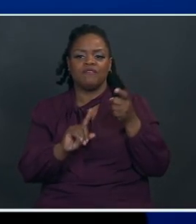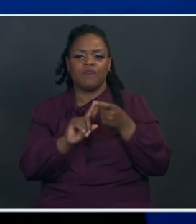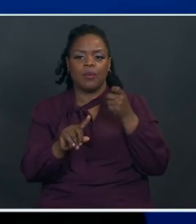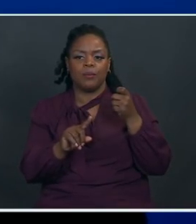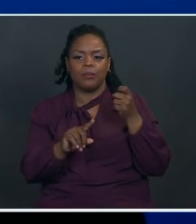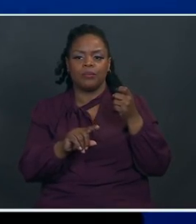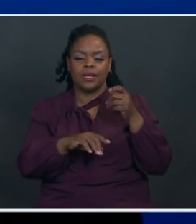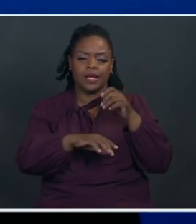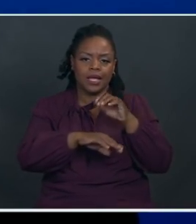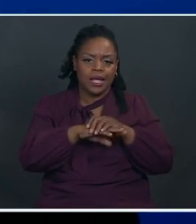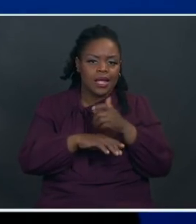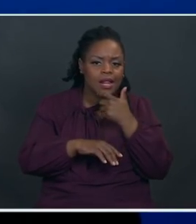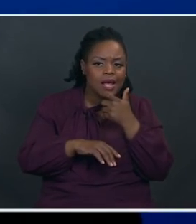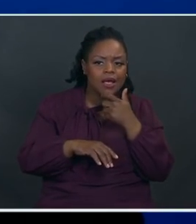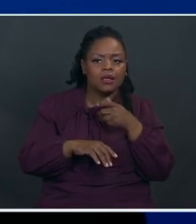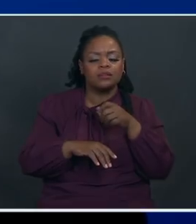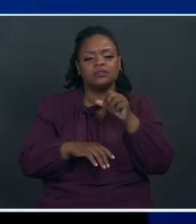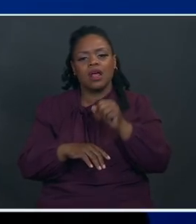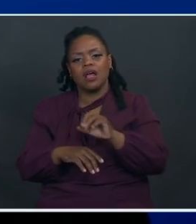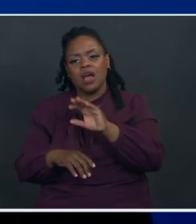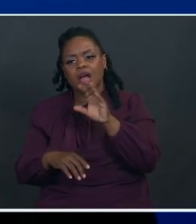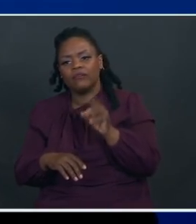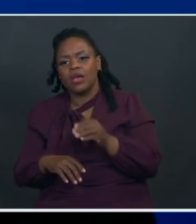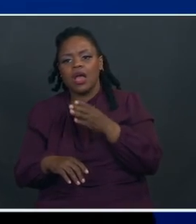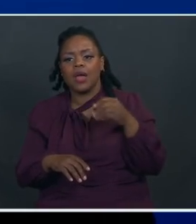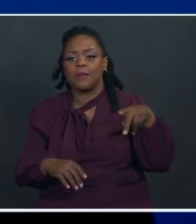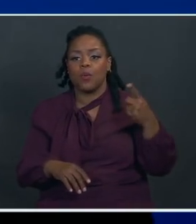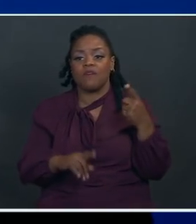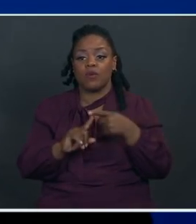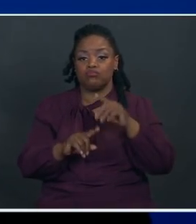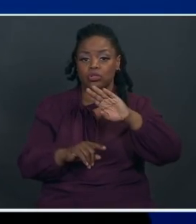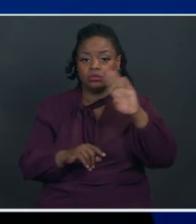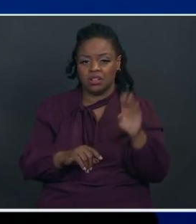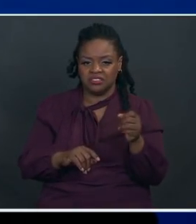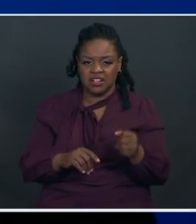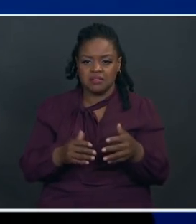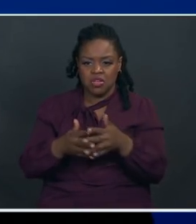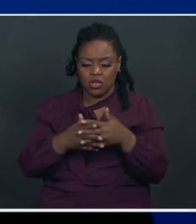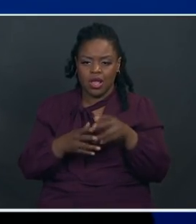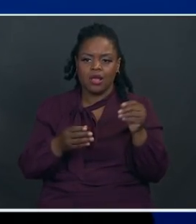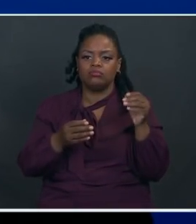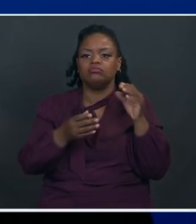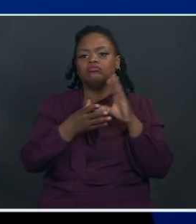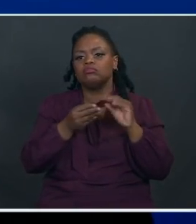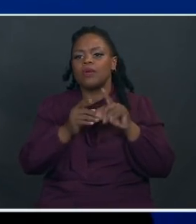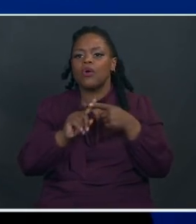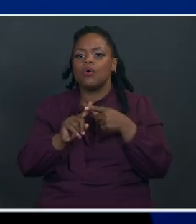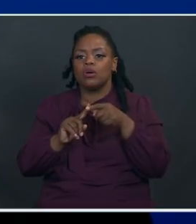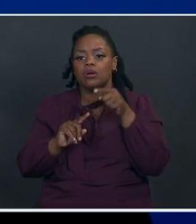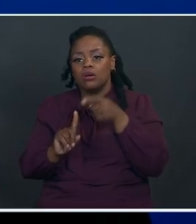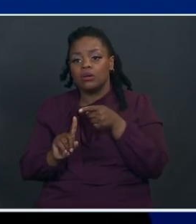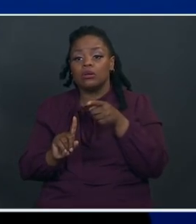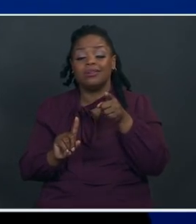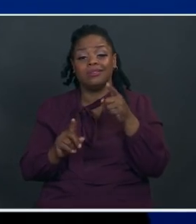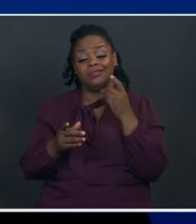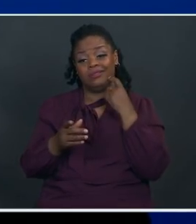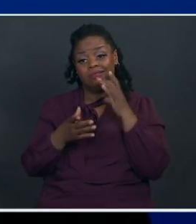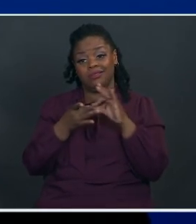which I just mentioned, and the P1 in Brazil. She mentioned about the increased transmissibility and the likelihood of an increase